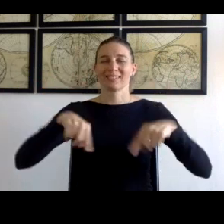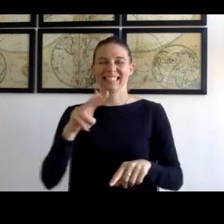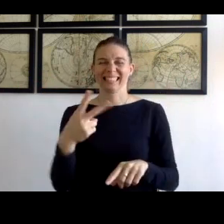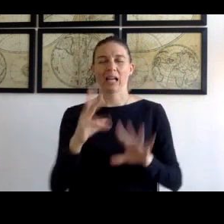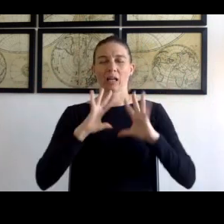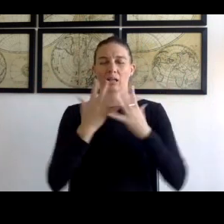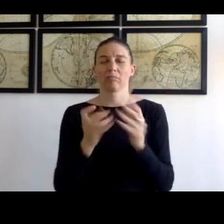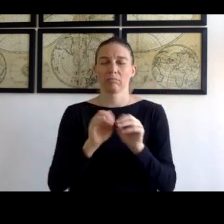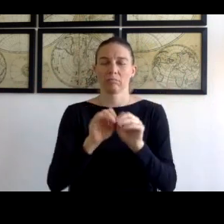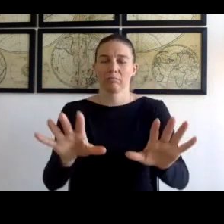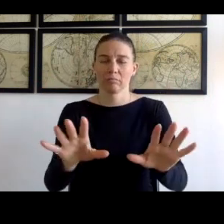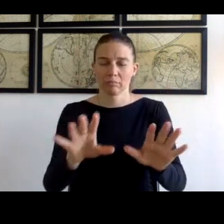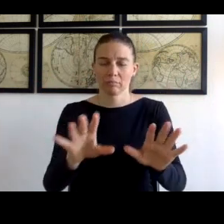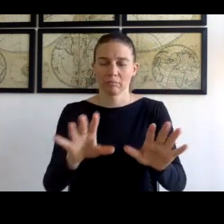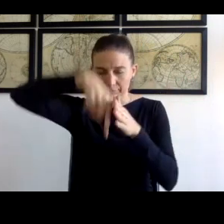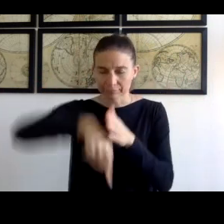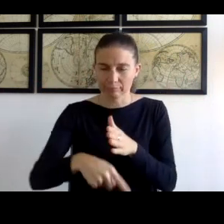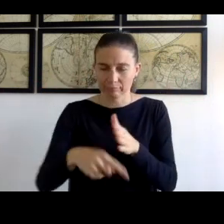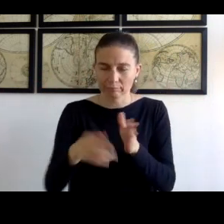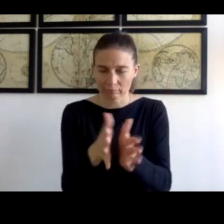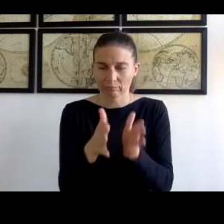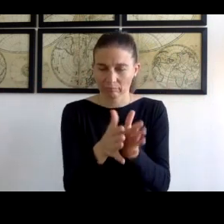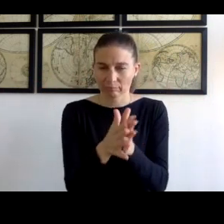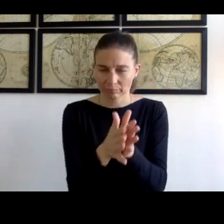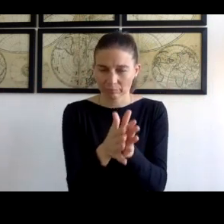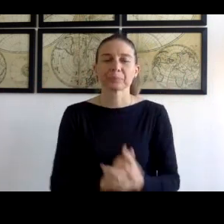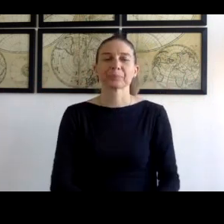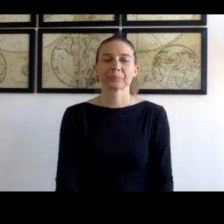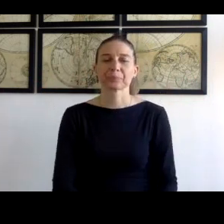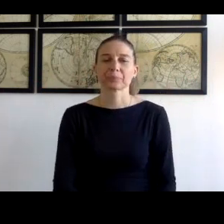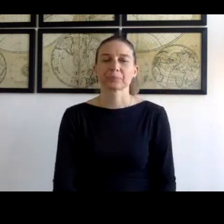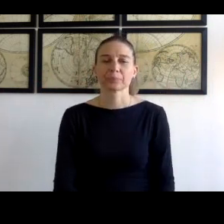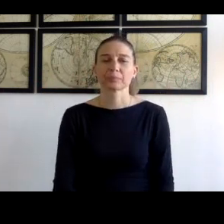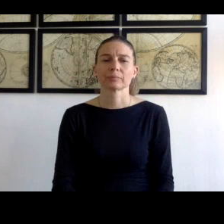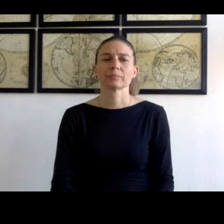as well as the access to emergency communication